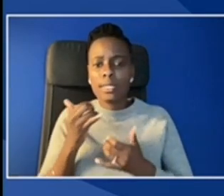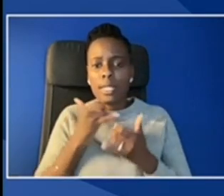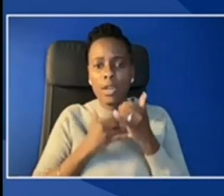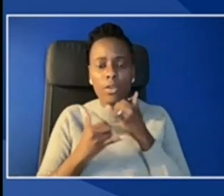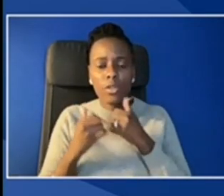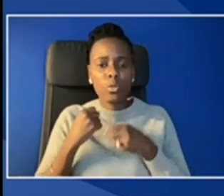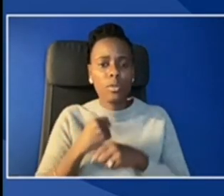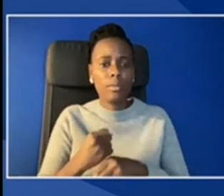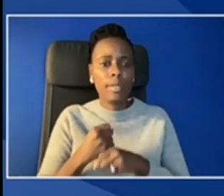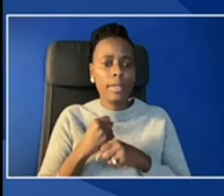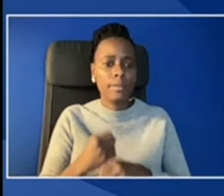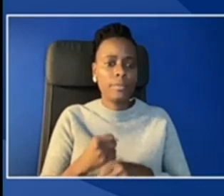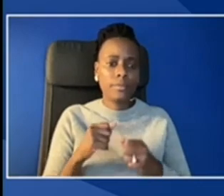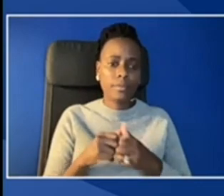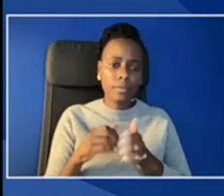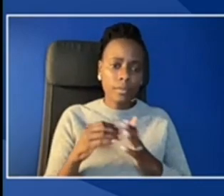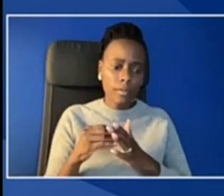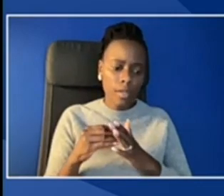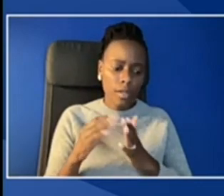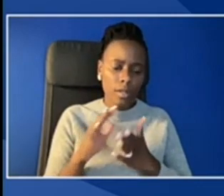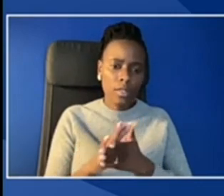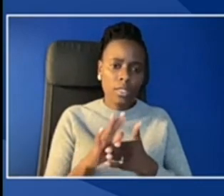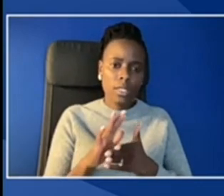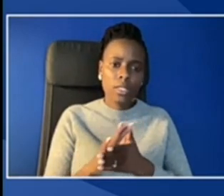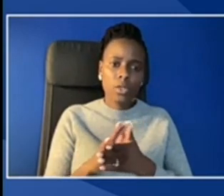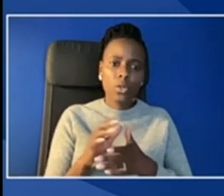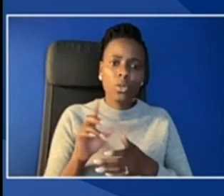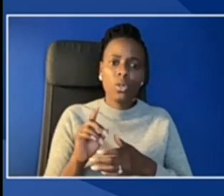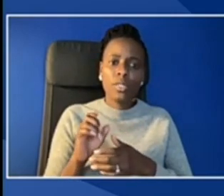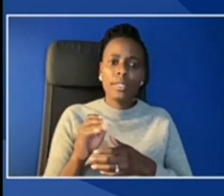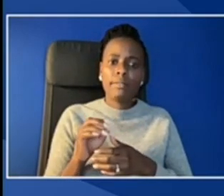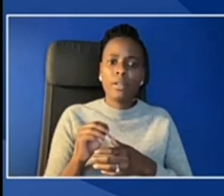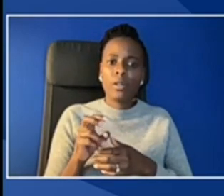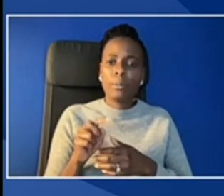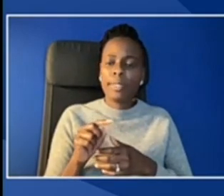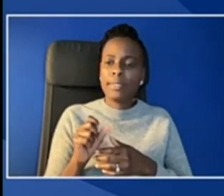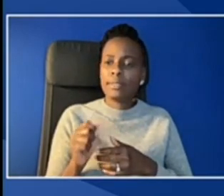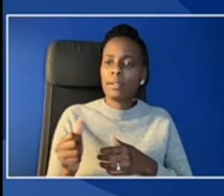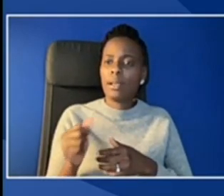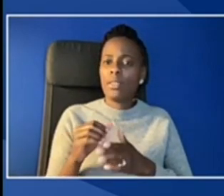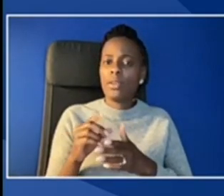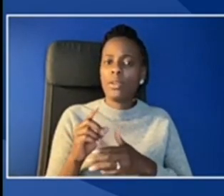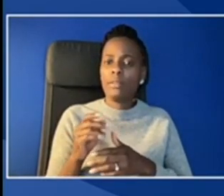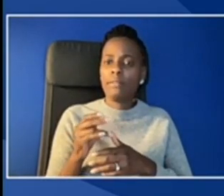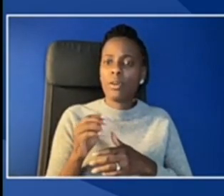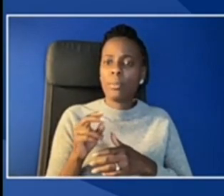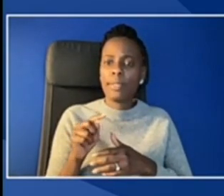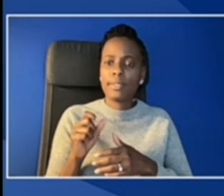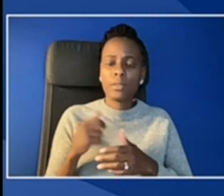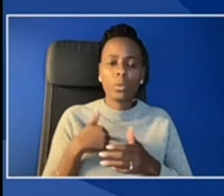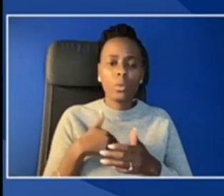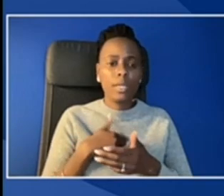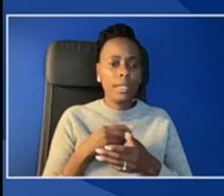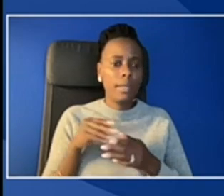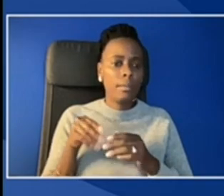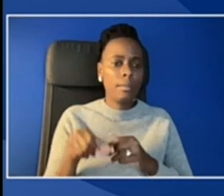deferments and other types of deferments and not properly informing us. Many of us made payments, but nothing of